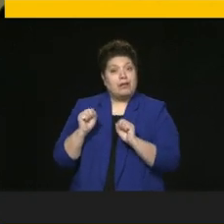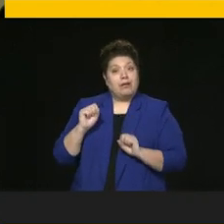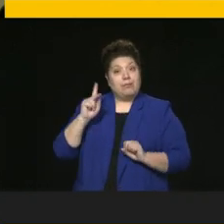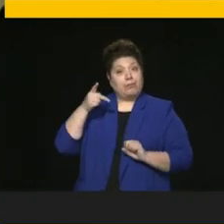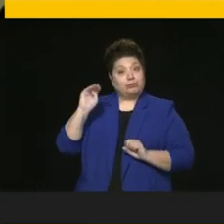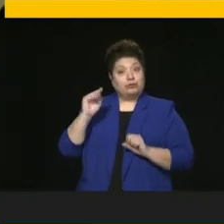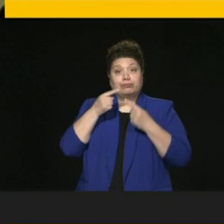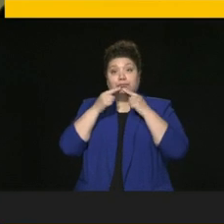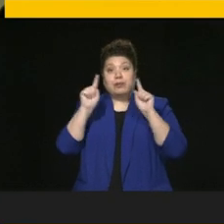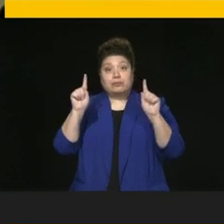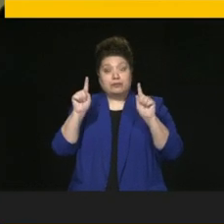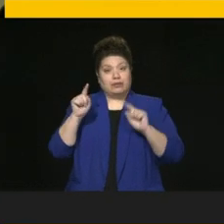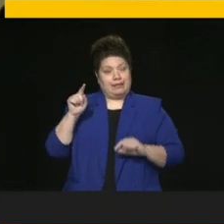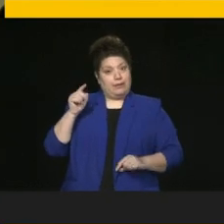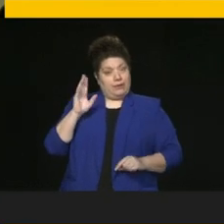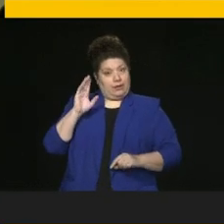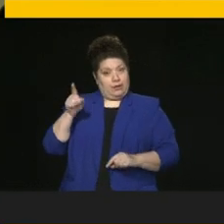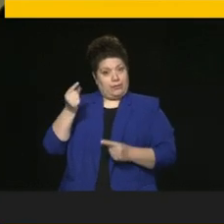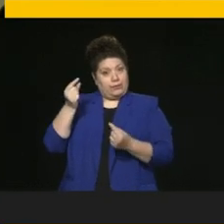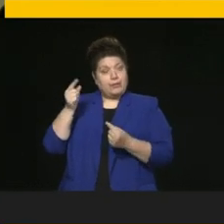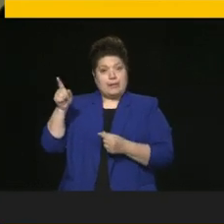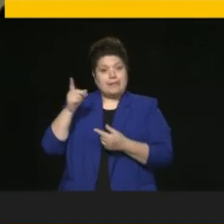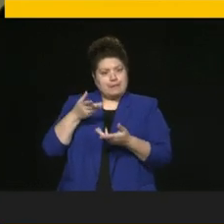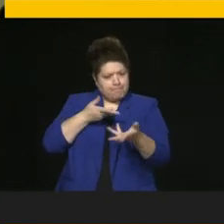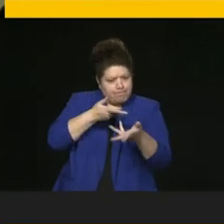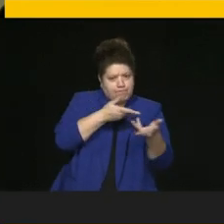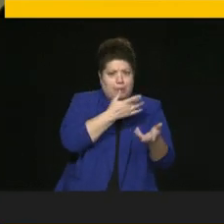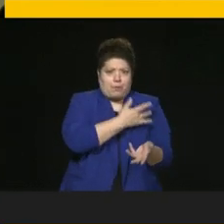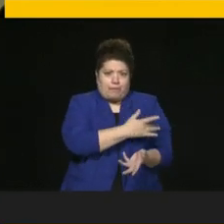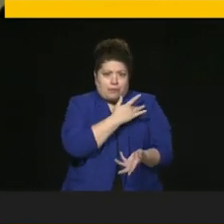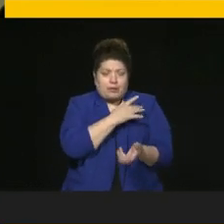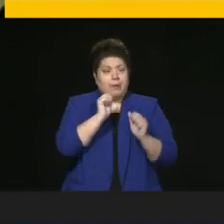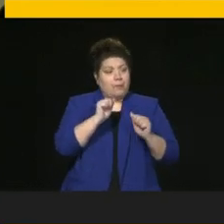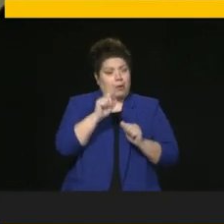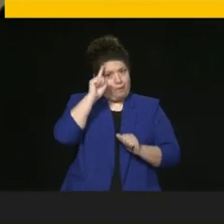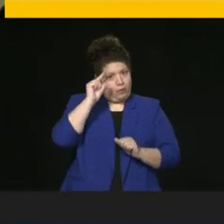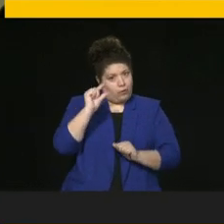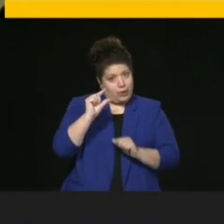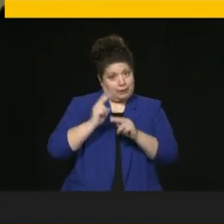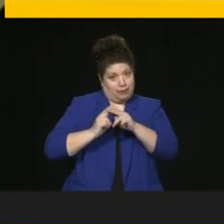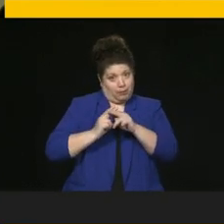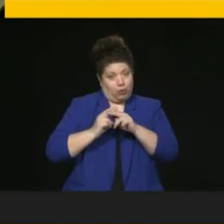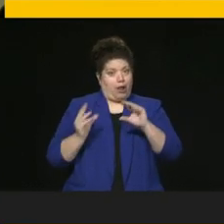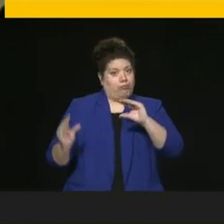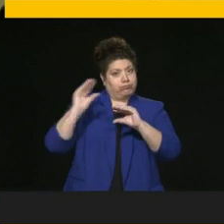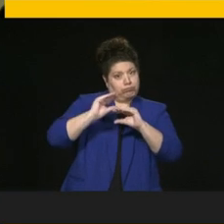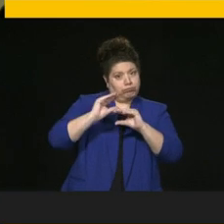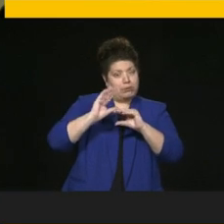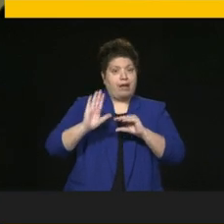TO KEEP US SAFE. THAT'S WHY THE PRIME MINISTER